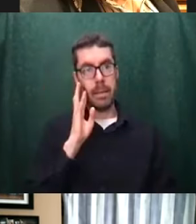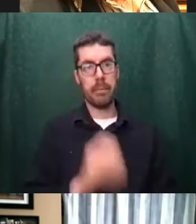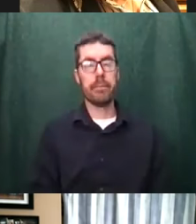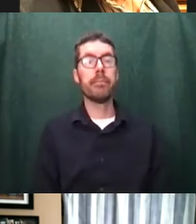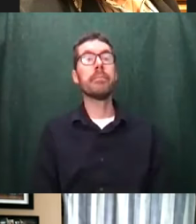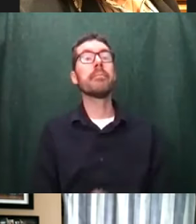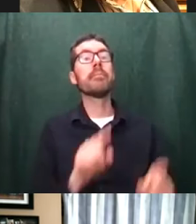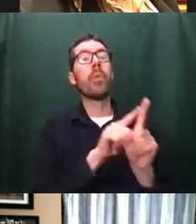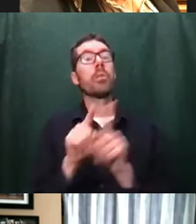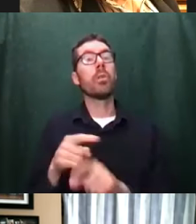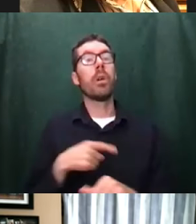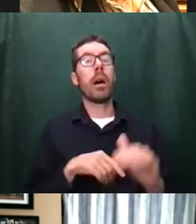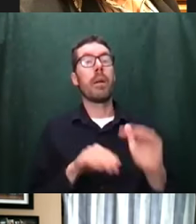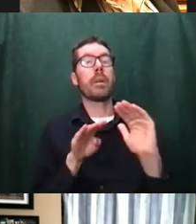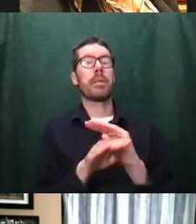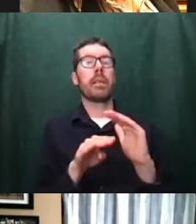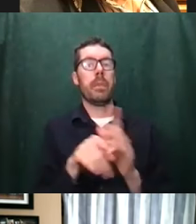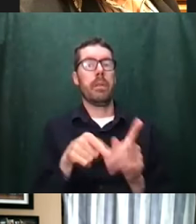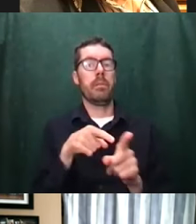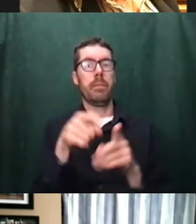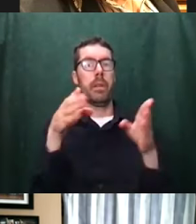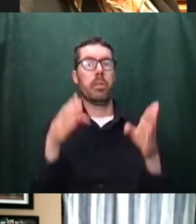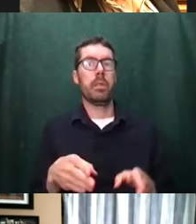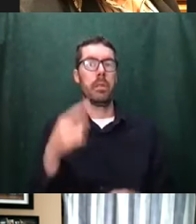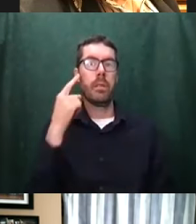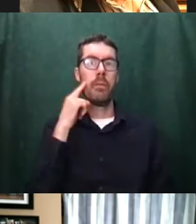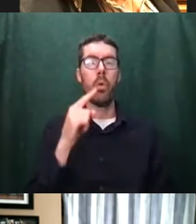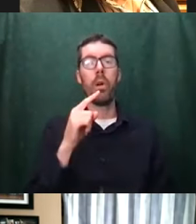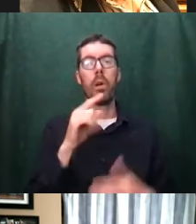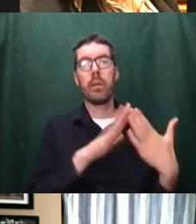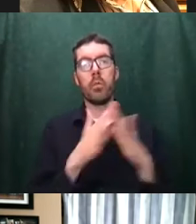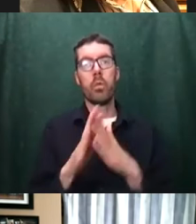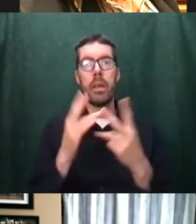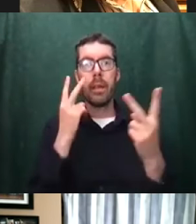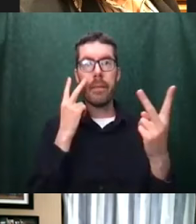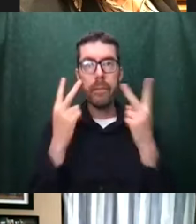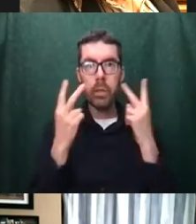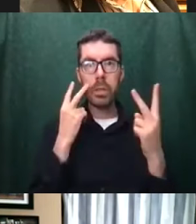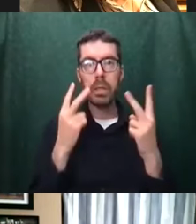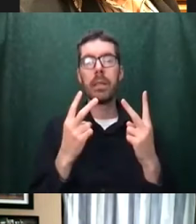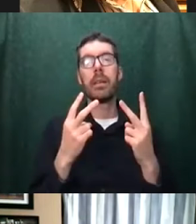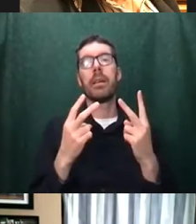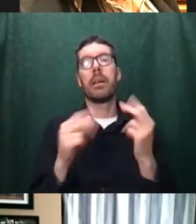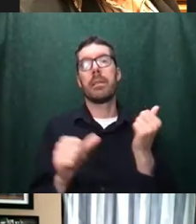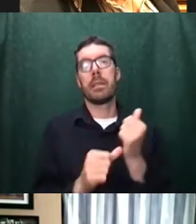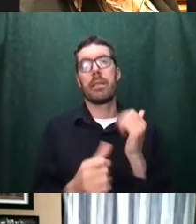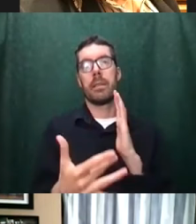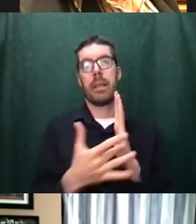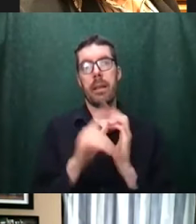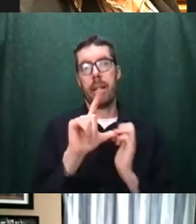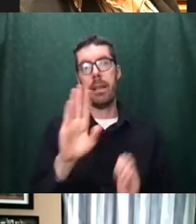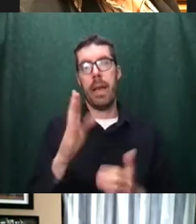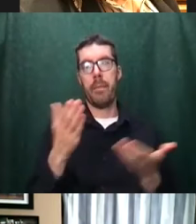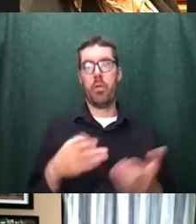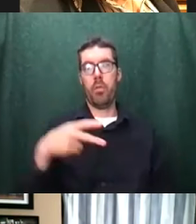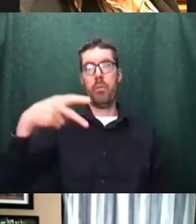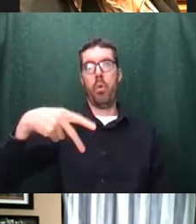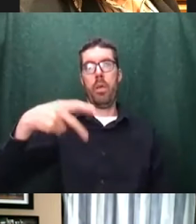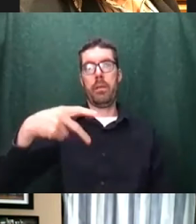specialist at the Community Vision Assistive Technology Lab here in Portland. And I use